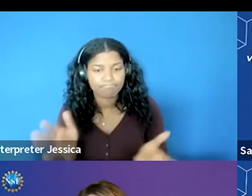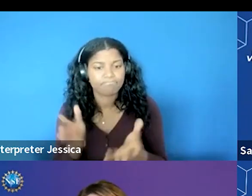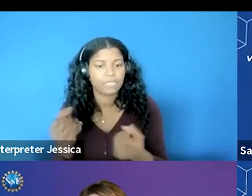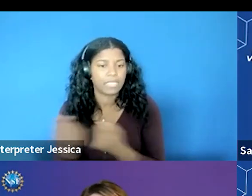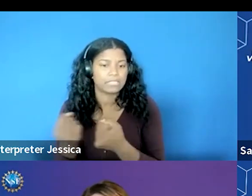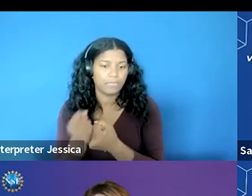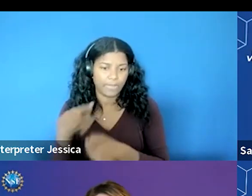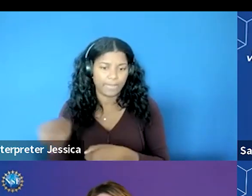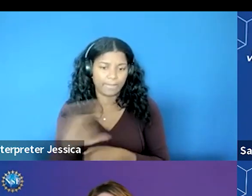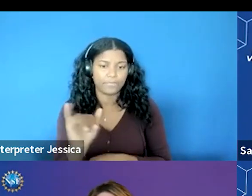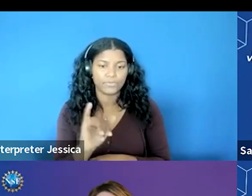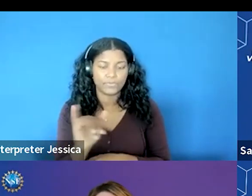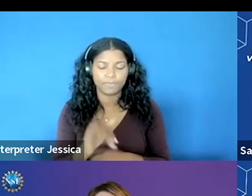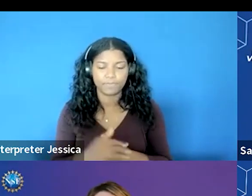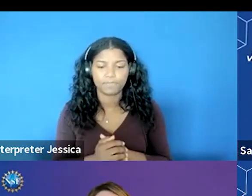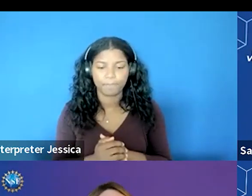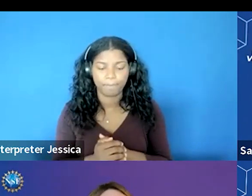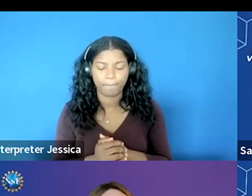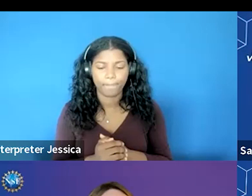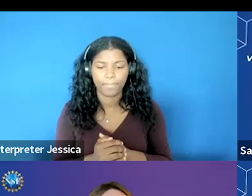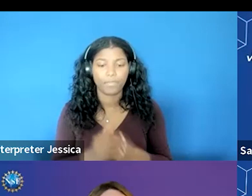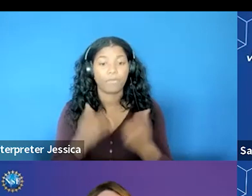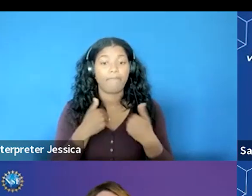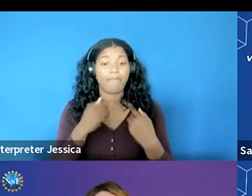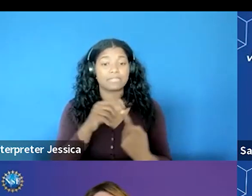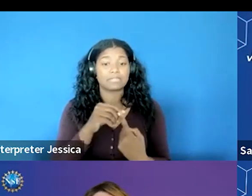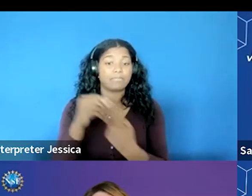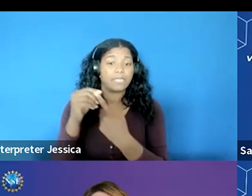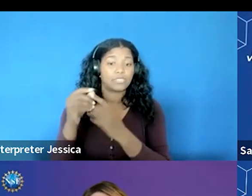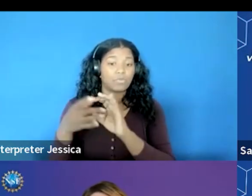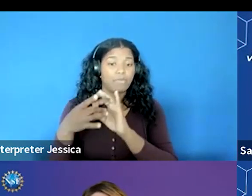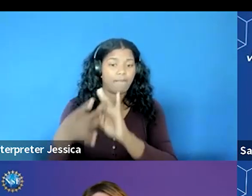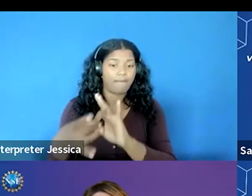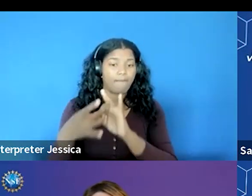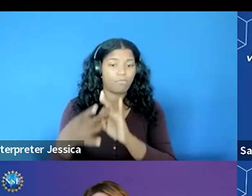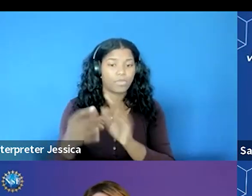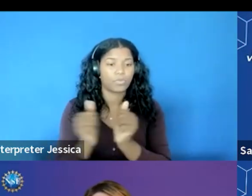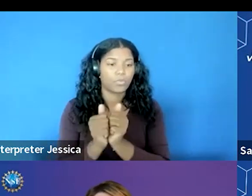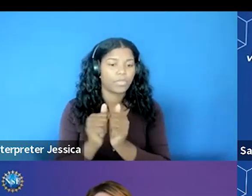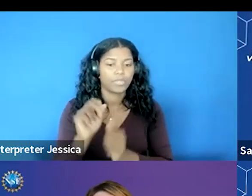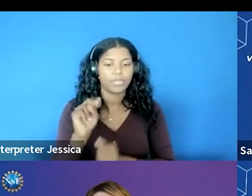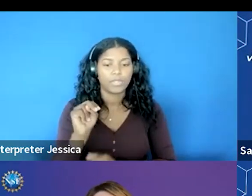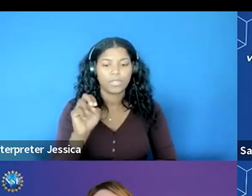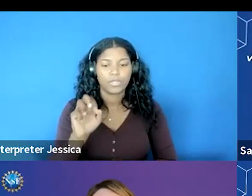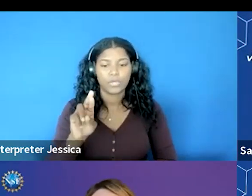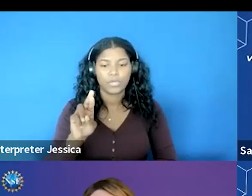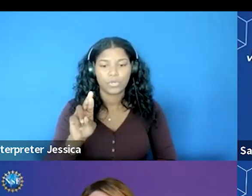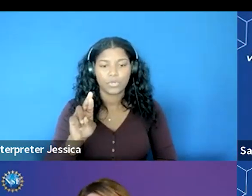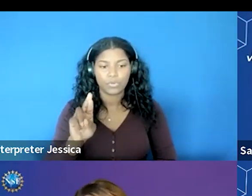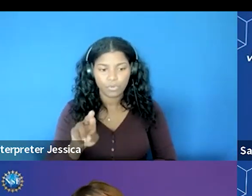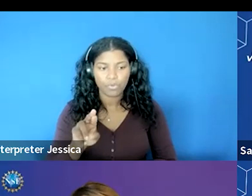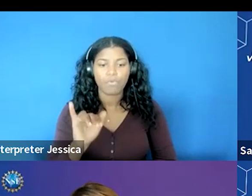We have some special collaborations with NERC, as well as some other international agencies.